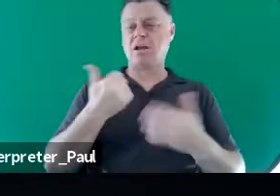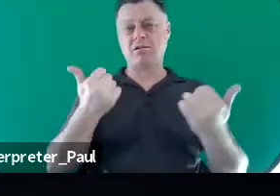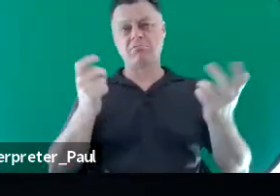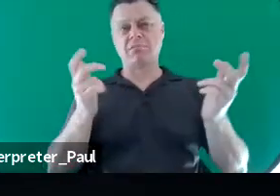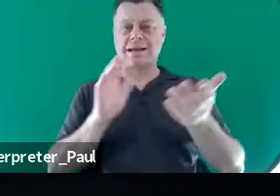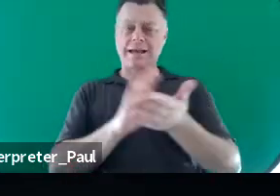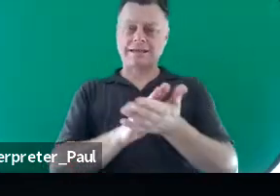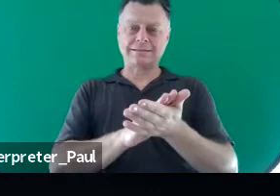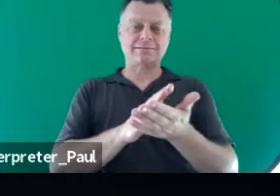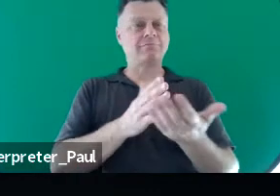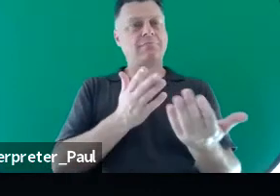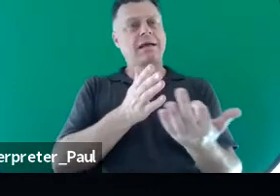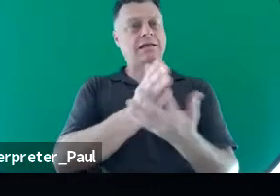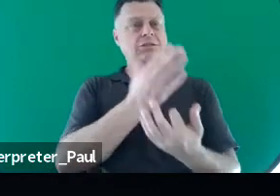schooling but what that schooling looks like.